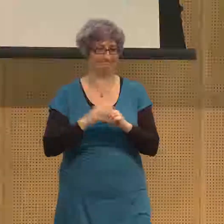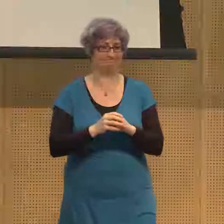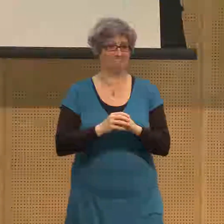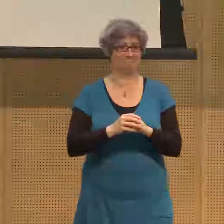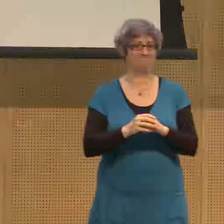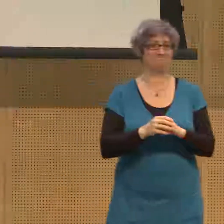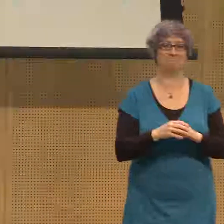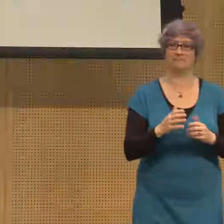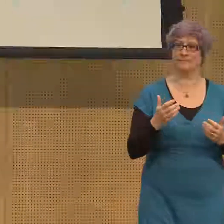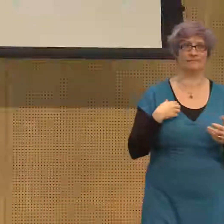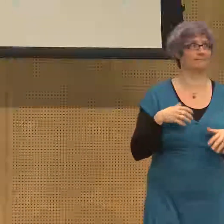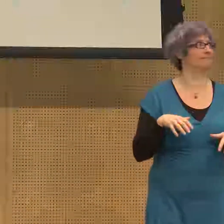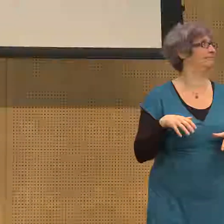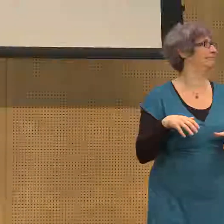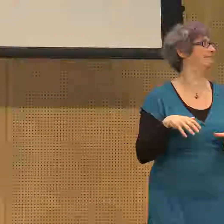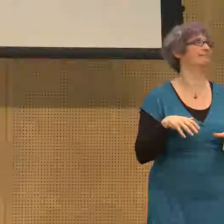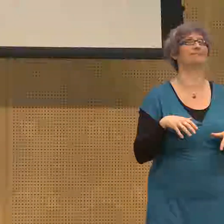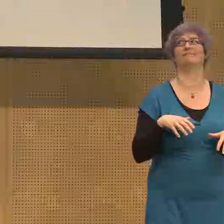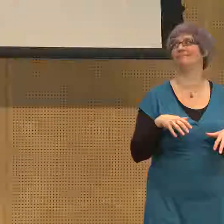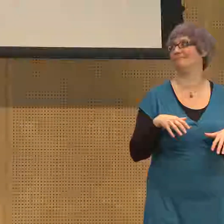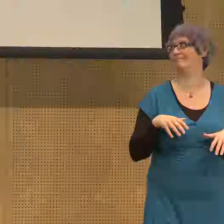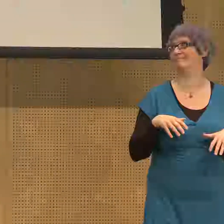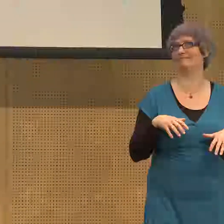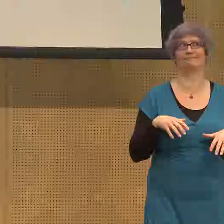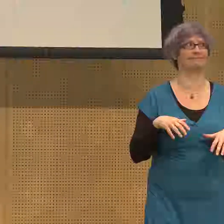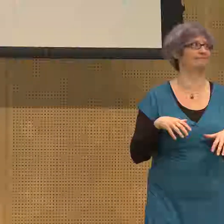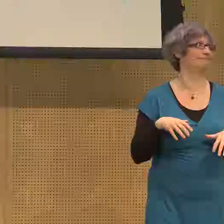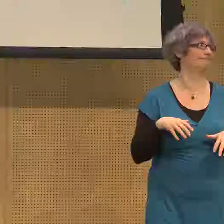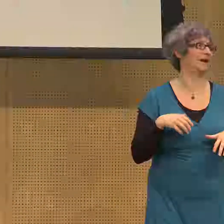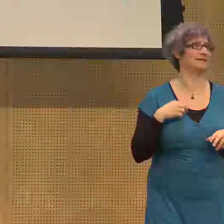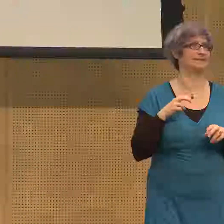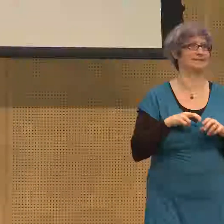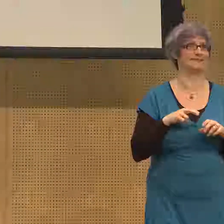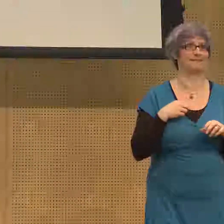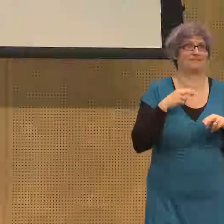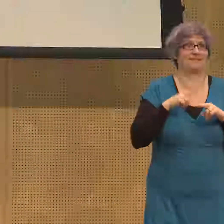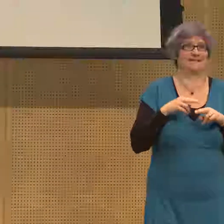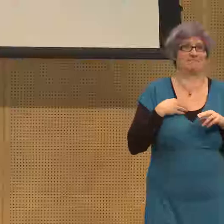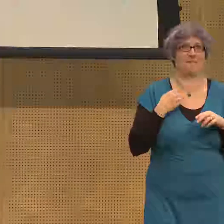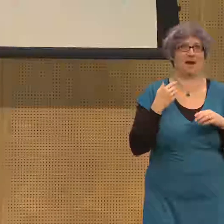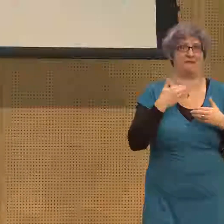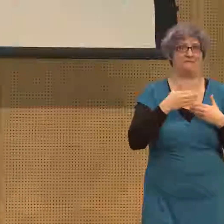left me at MIT by myself. Ha ha ha...